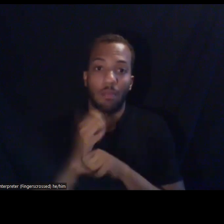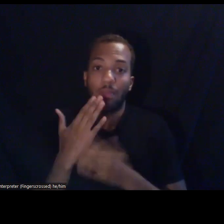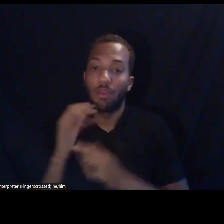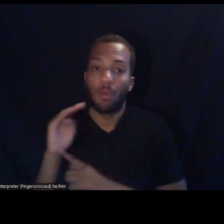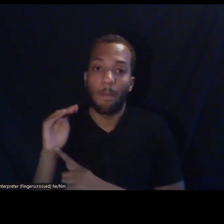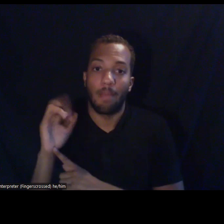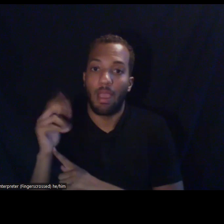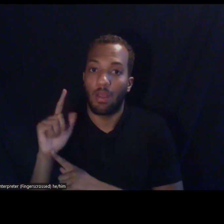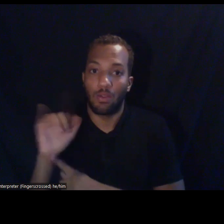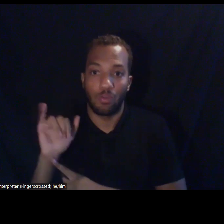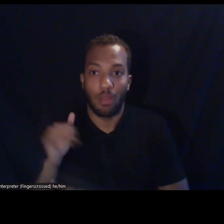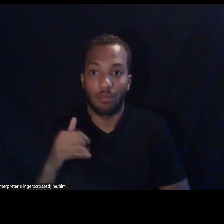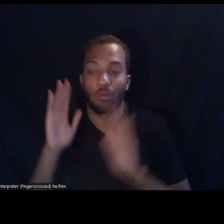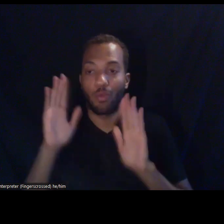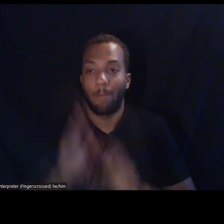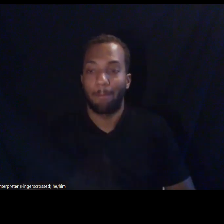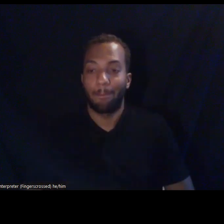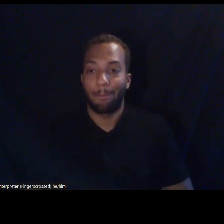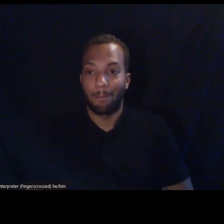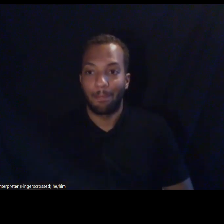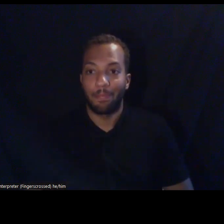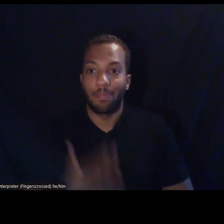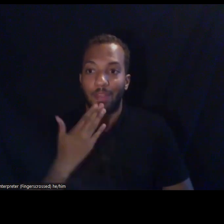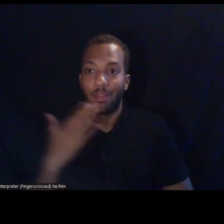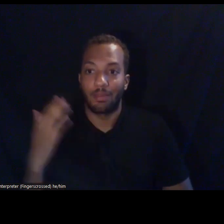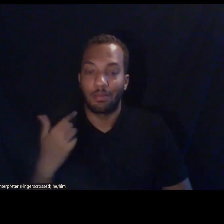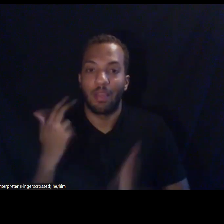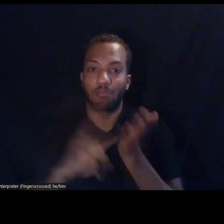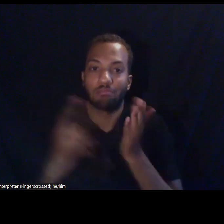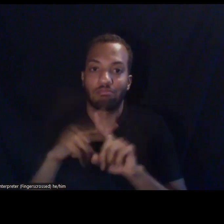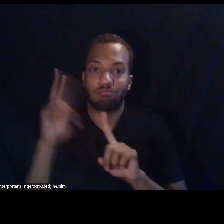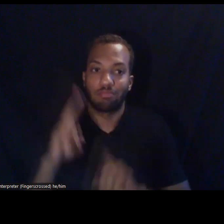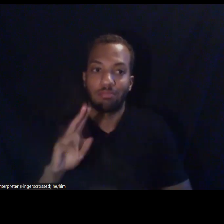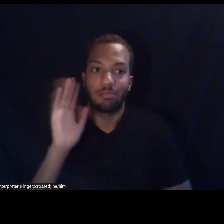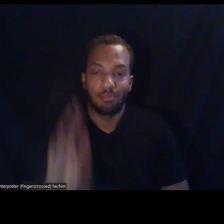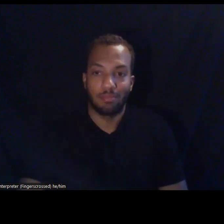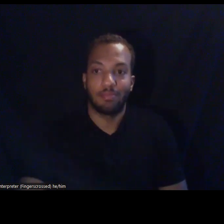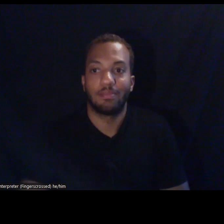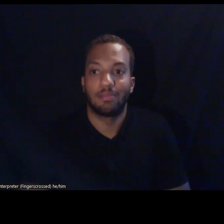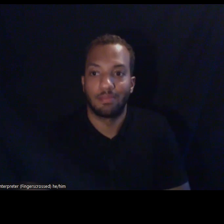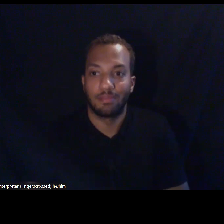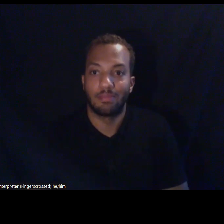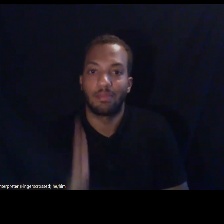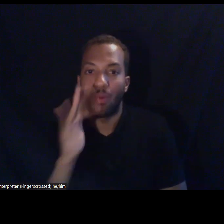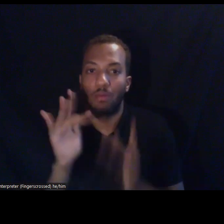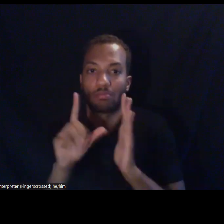Yeah, this is great. [Michael] Thank you all. I'm gonna sign off then. Thank you. Bye. I'll get in touch with later, Uju.